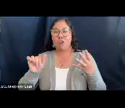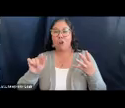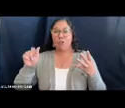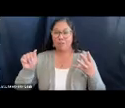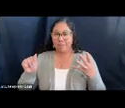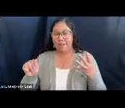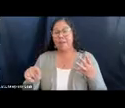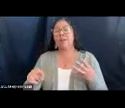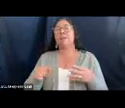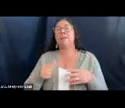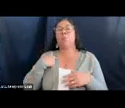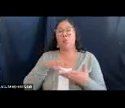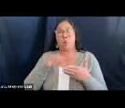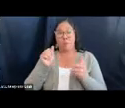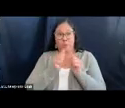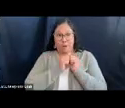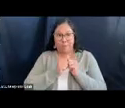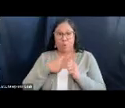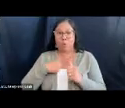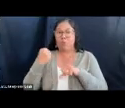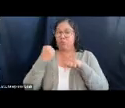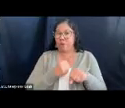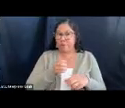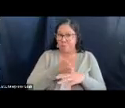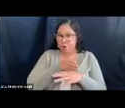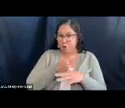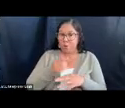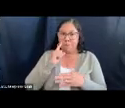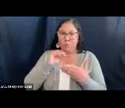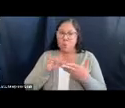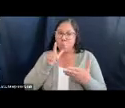Through learning together, we strengthen partnerships for students with disabilities.